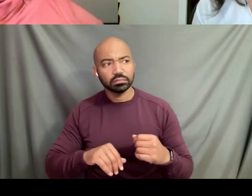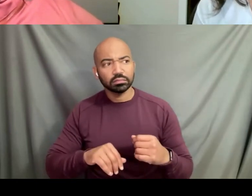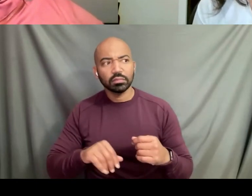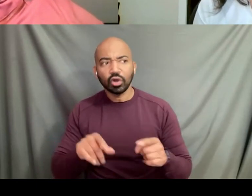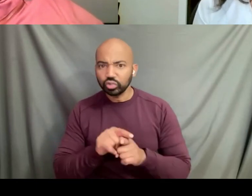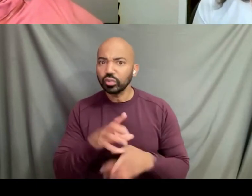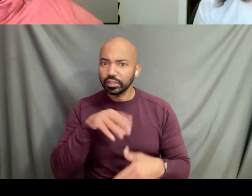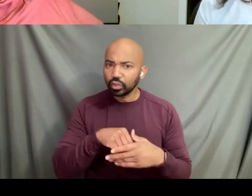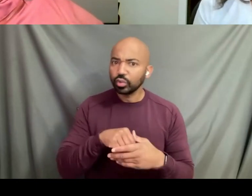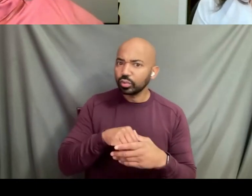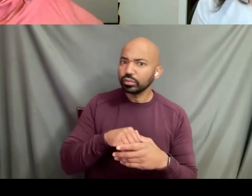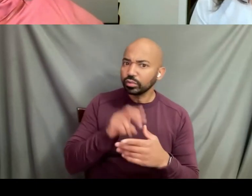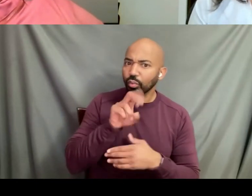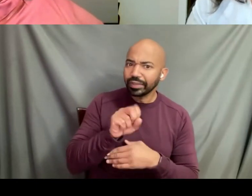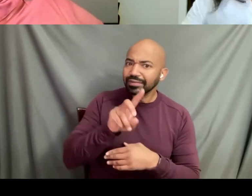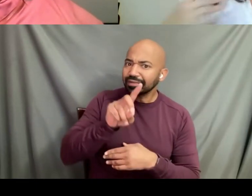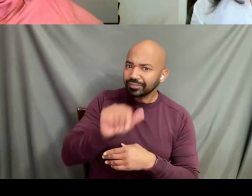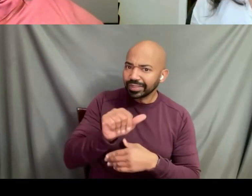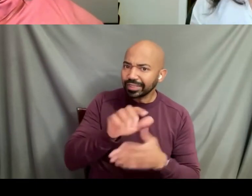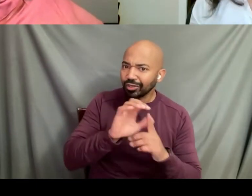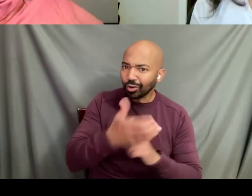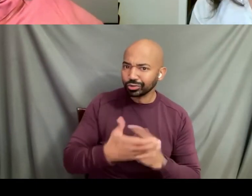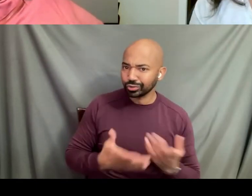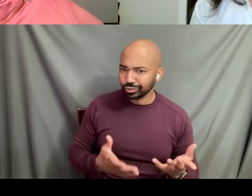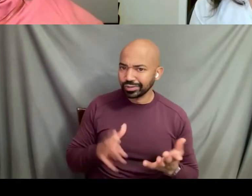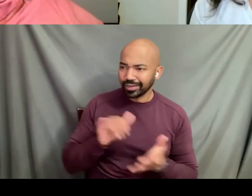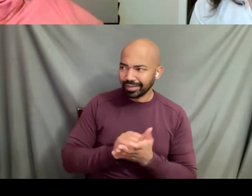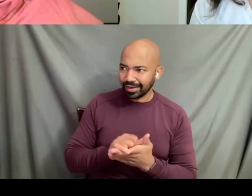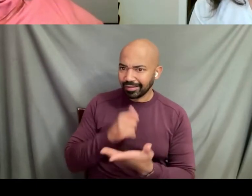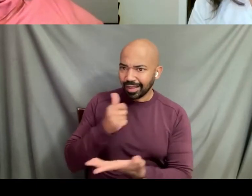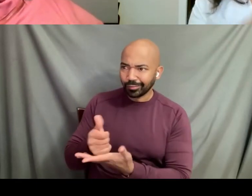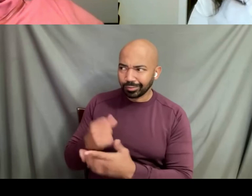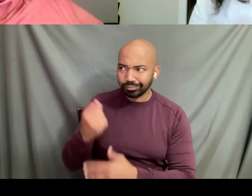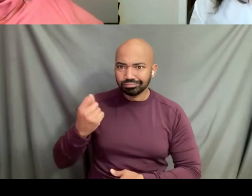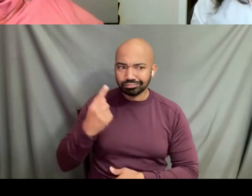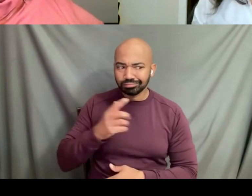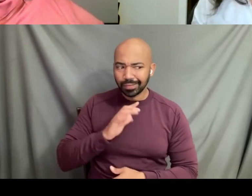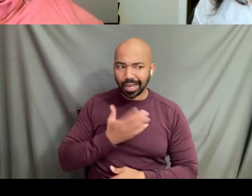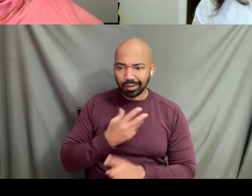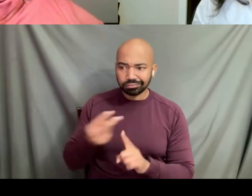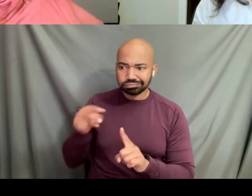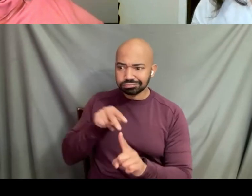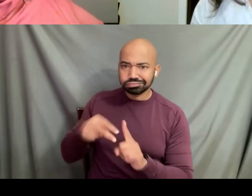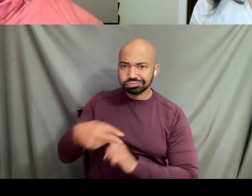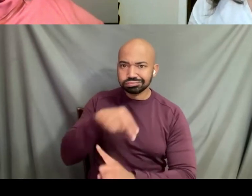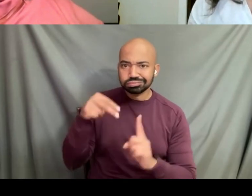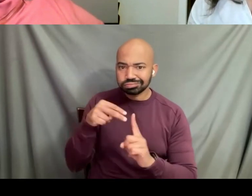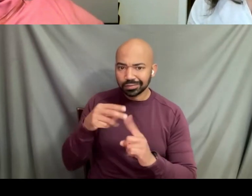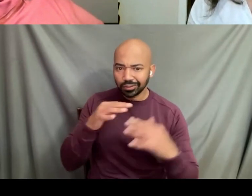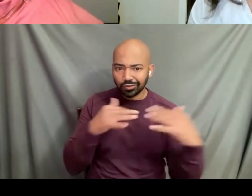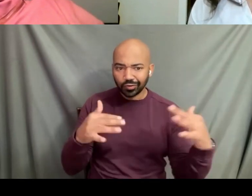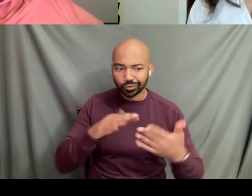a really important part of their exposure to all the diverse communities that make the United